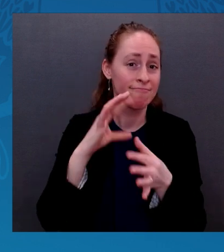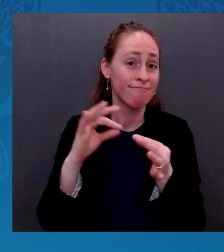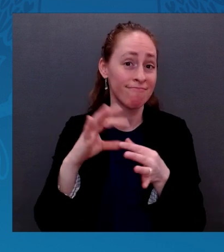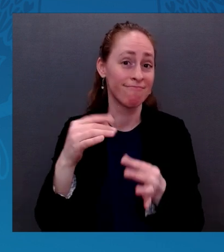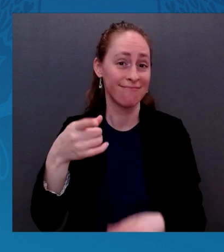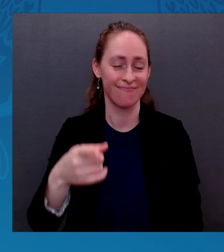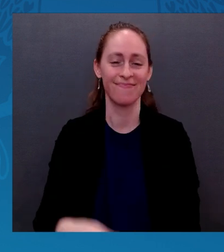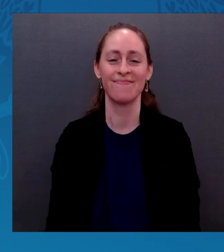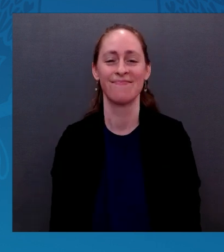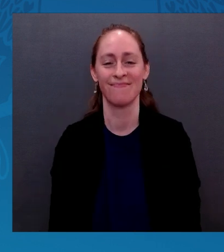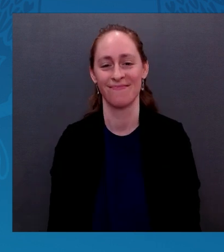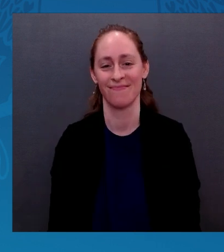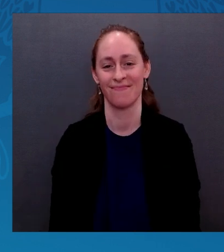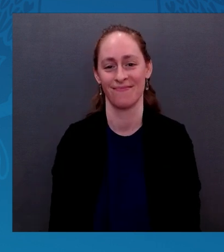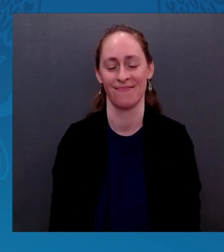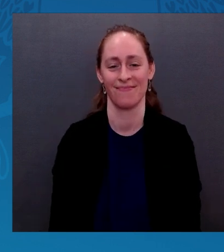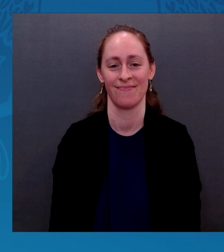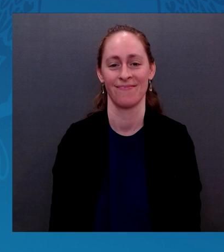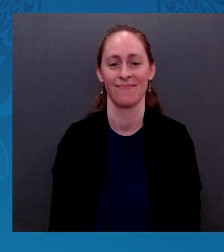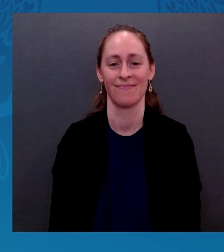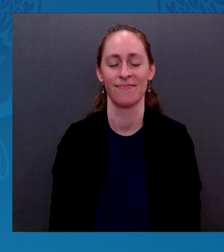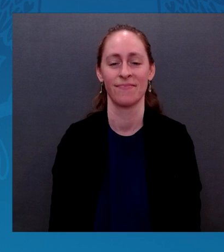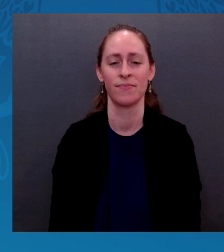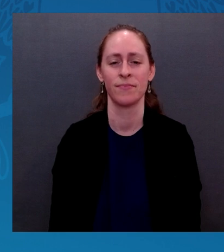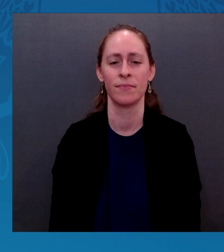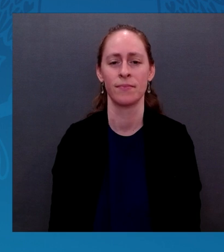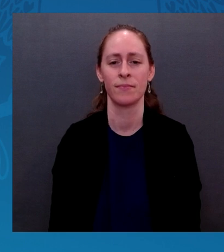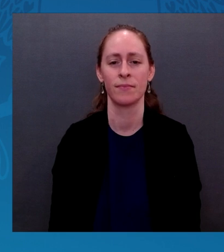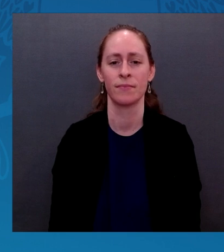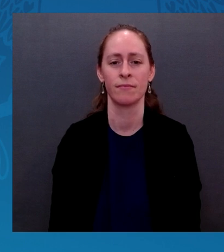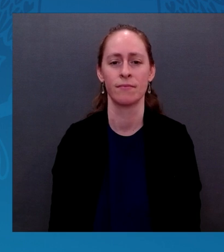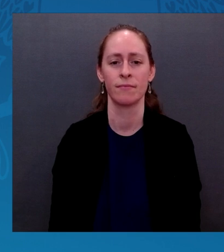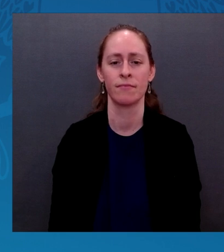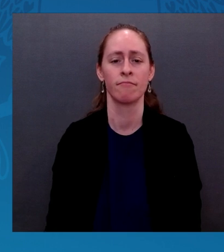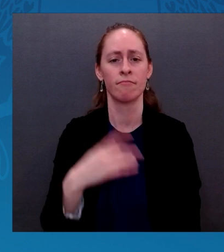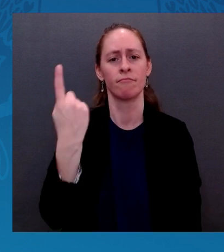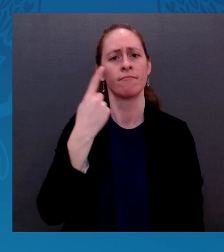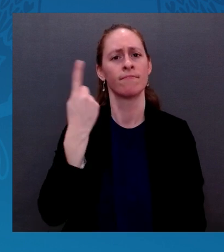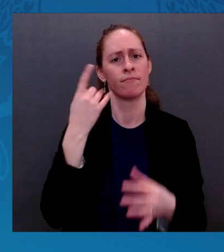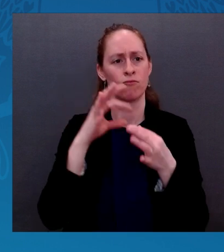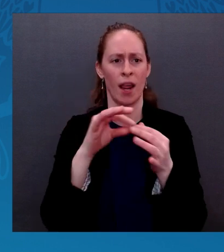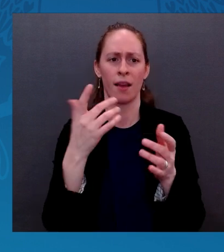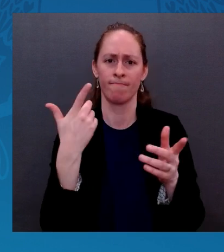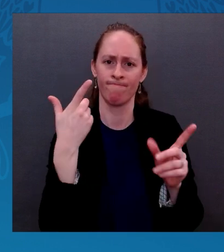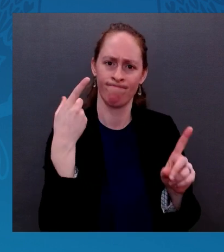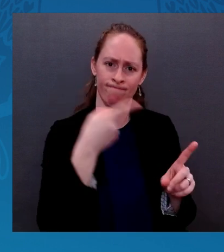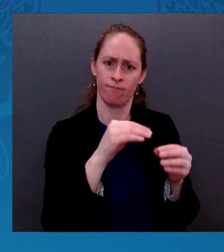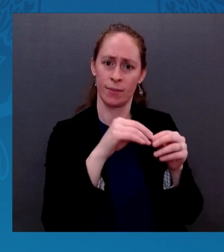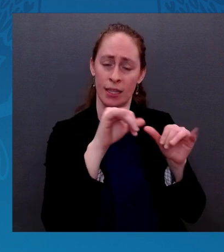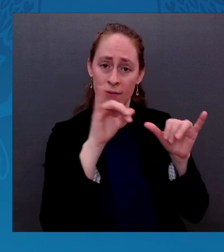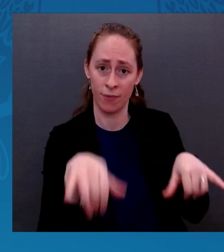law with the leadership of the congressional members who are here. Is that for too long on this issue,